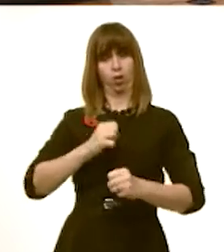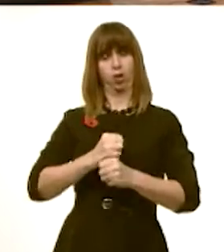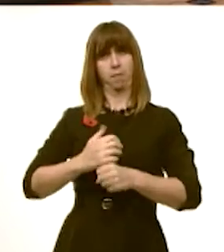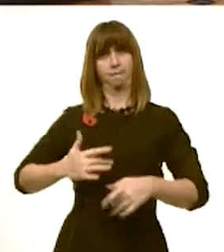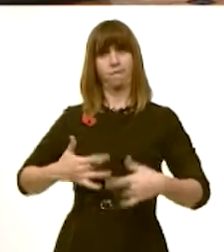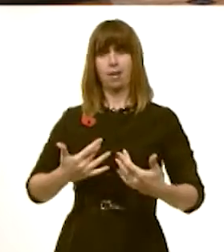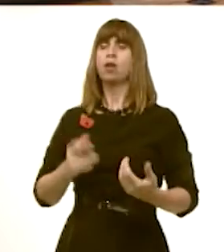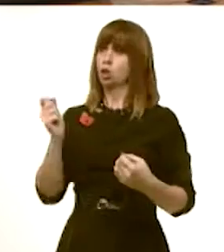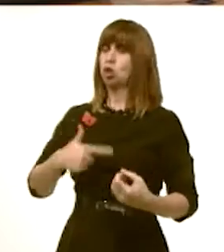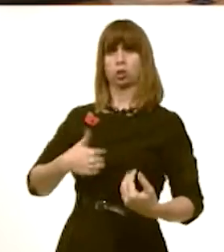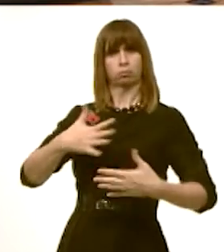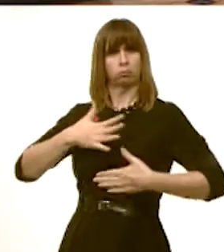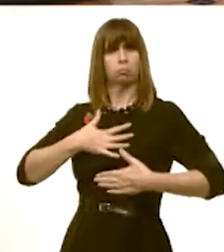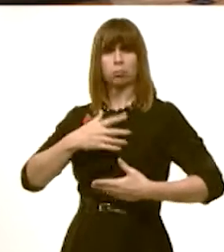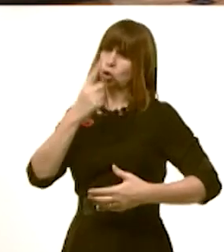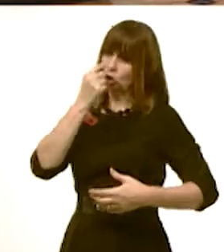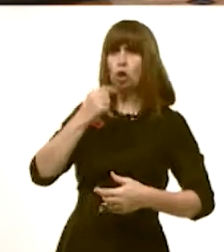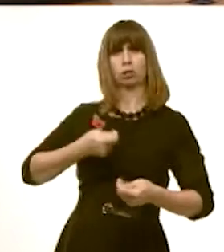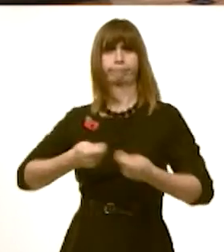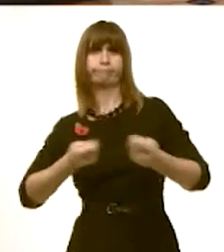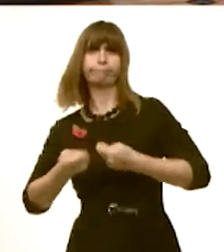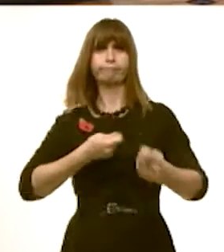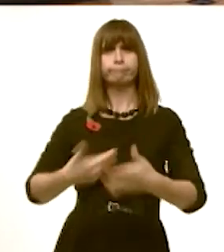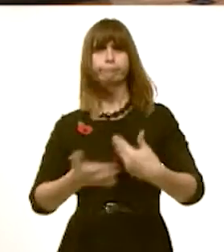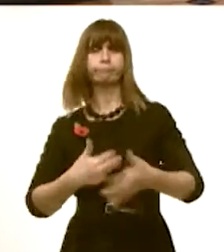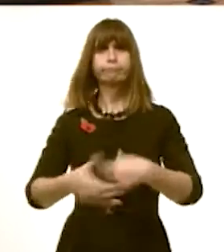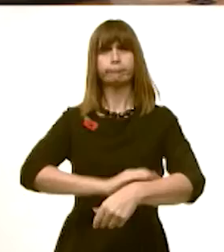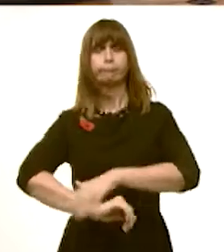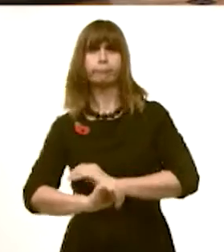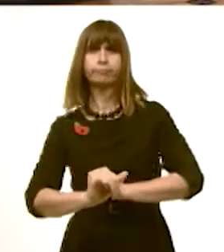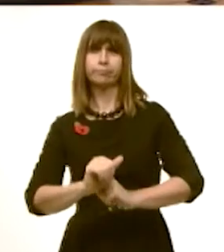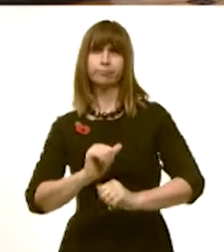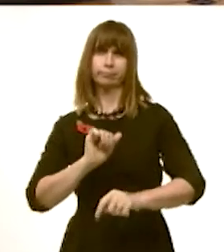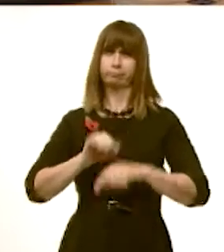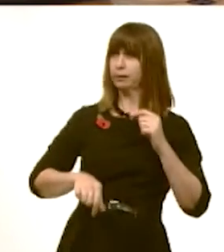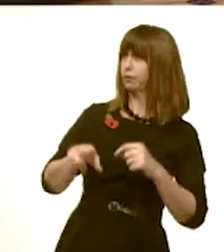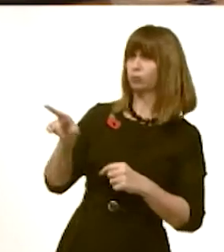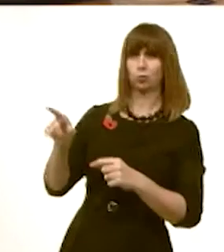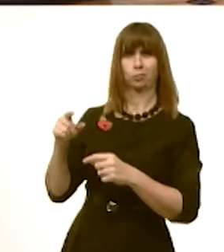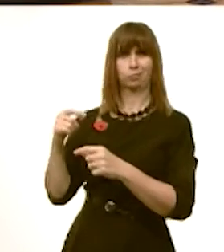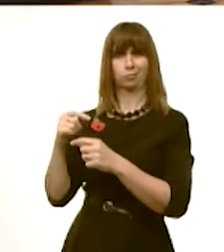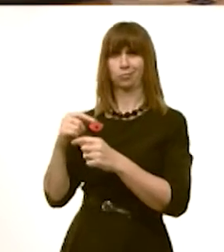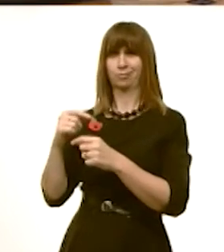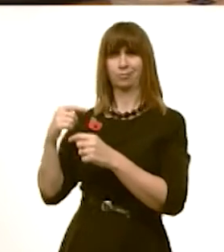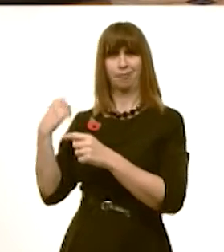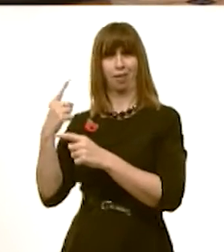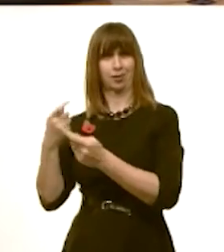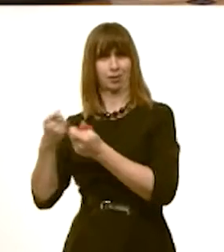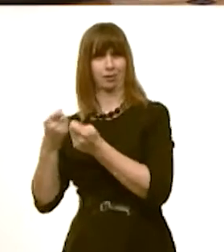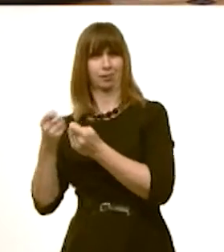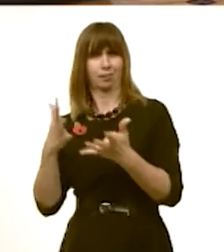position to ensure, or to deal or to manage the funding of the railways in Wales, but